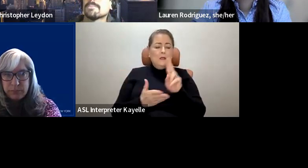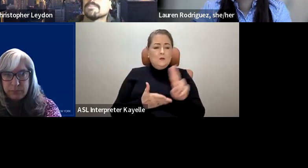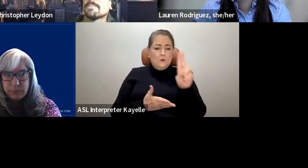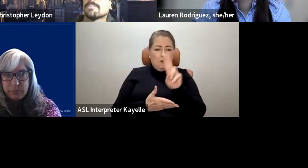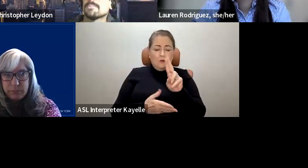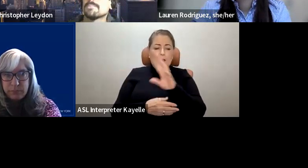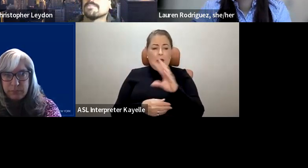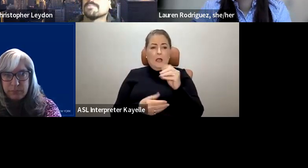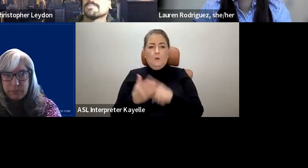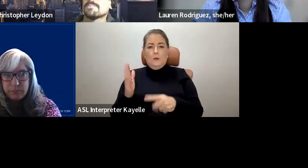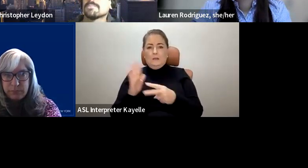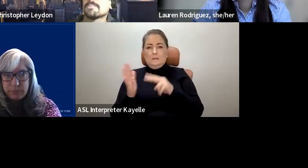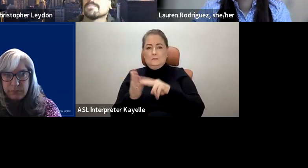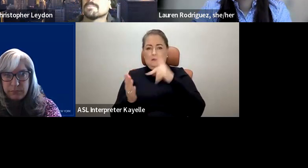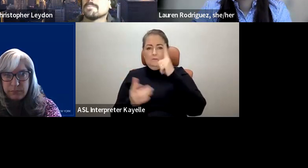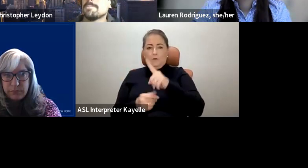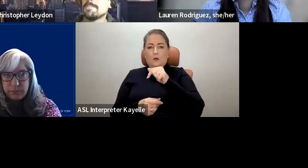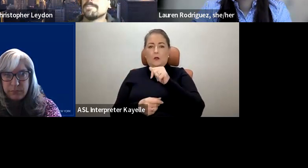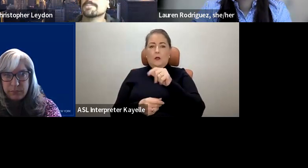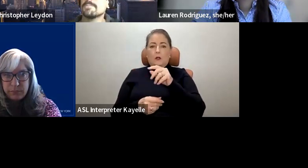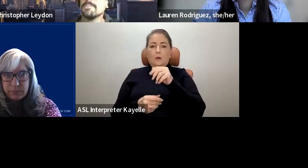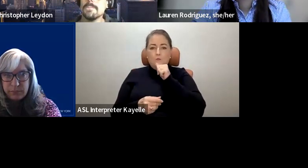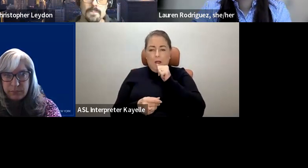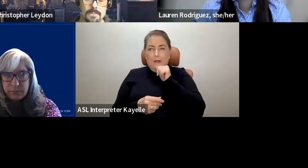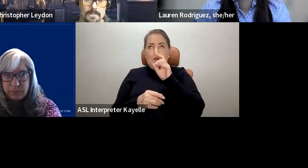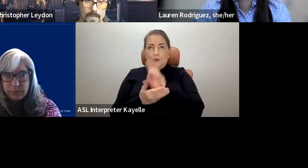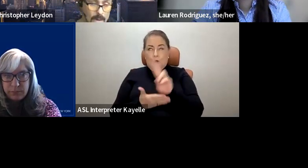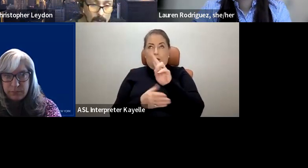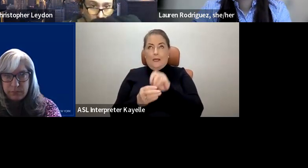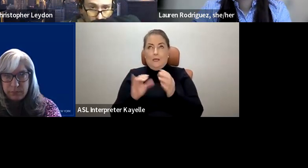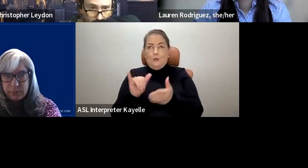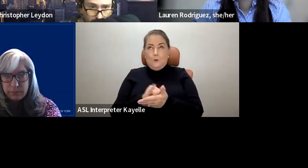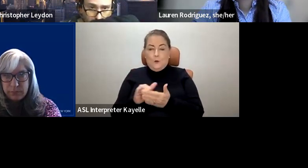And what does it mean for private universities in New York State? on the private side of things, that actually doesn't